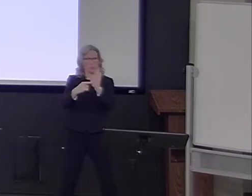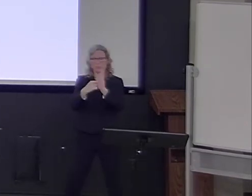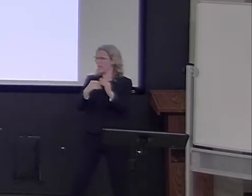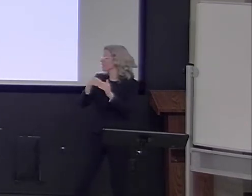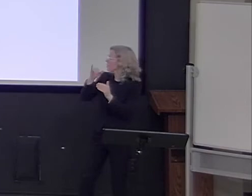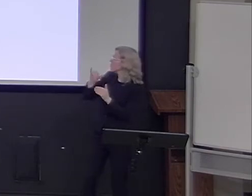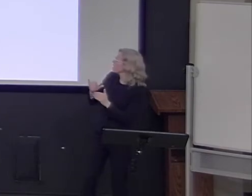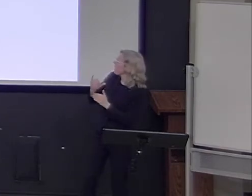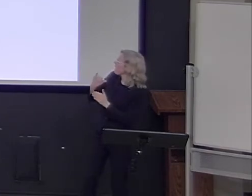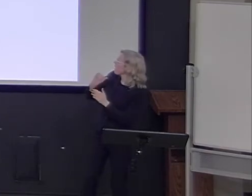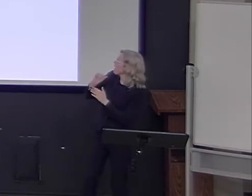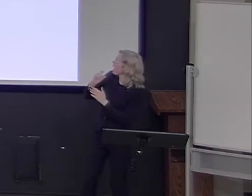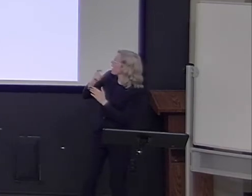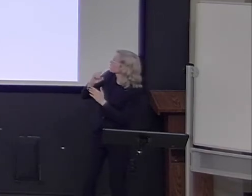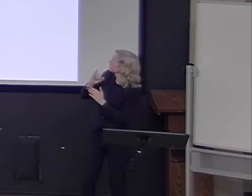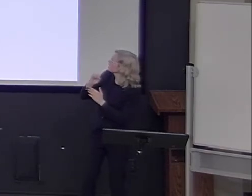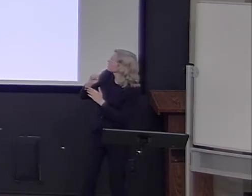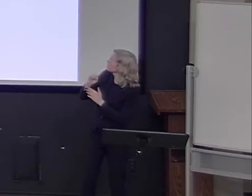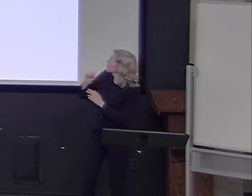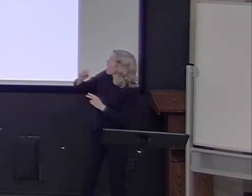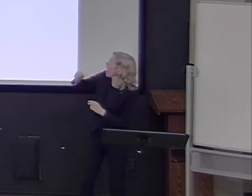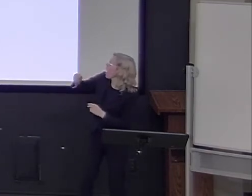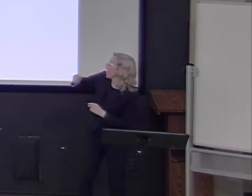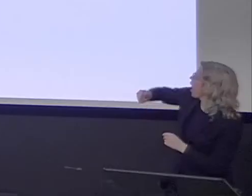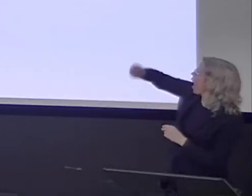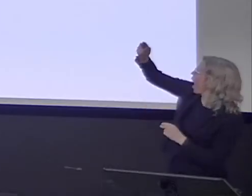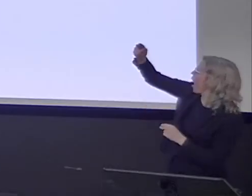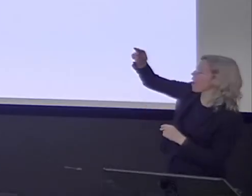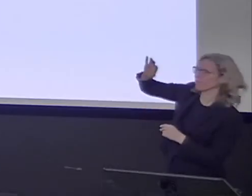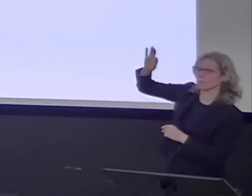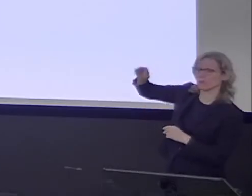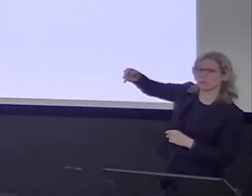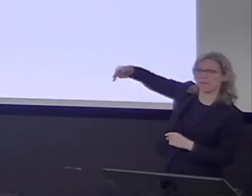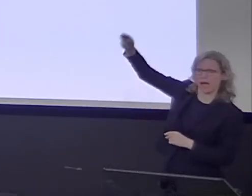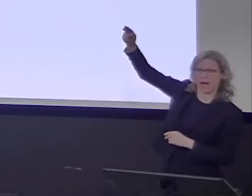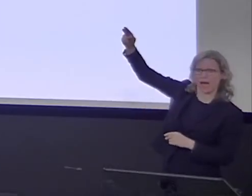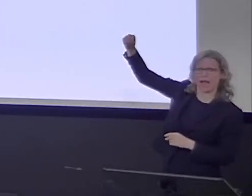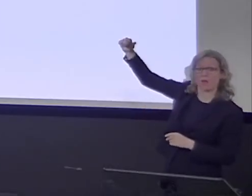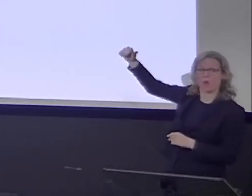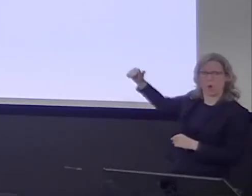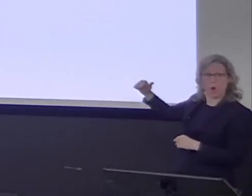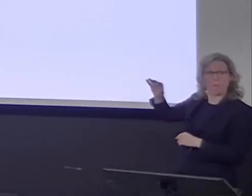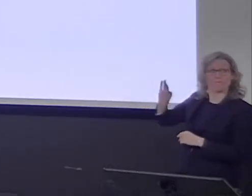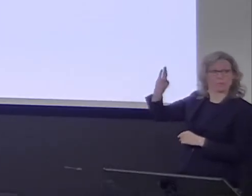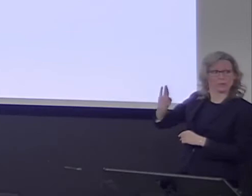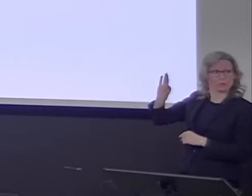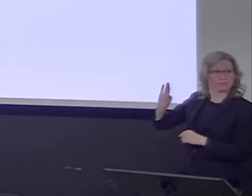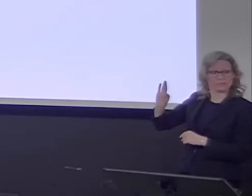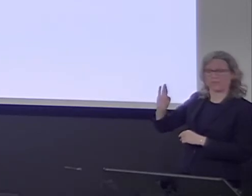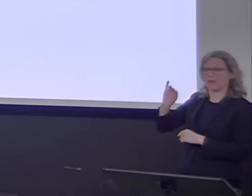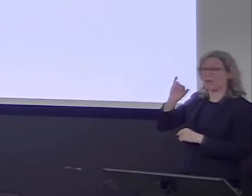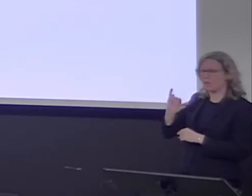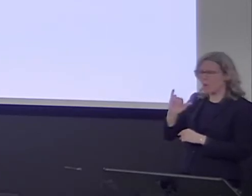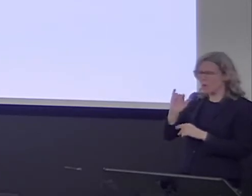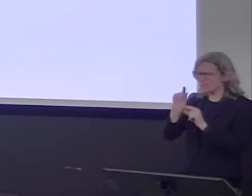so we have the high frequency and the low frequency. So we take little bits of the decomposed signal